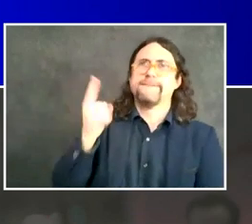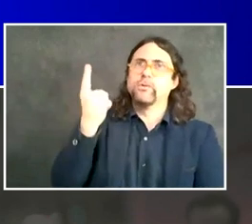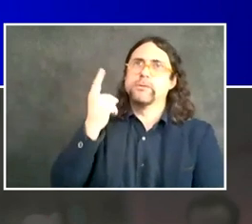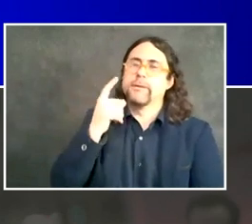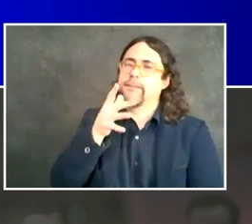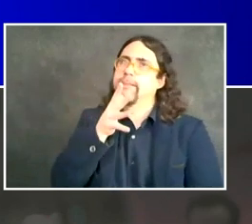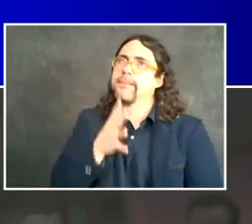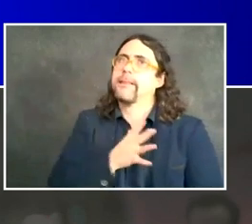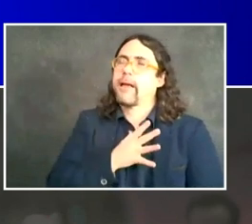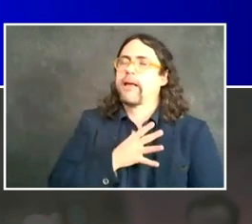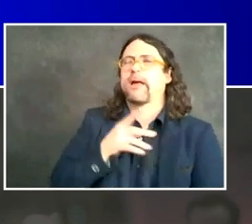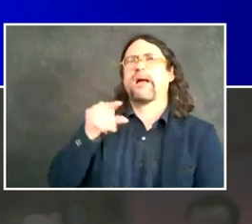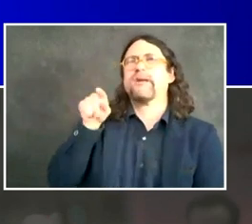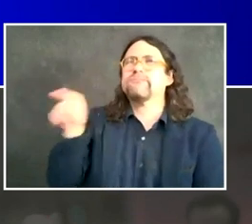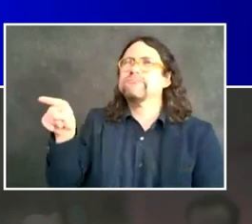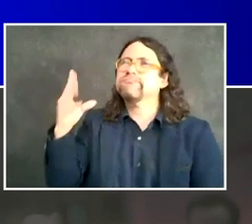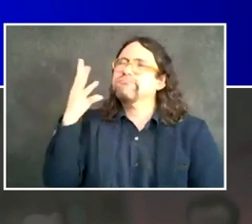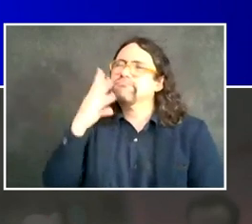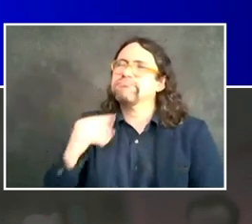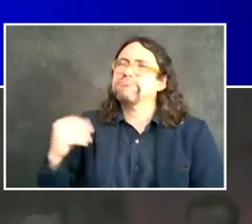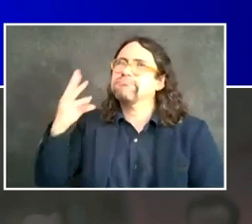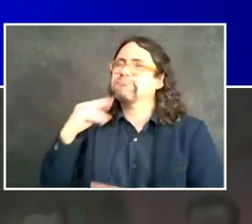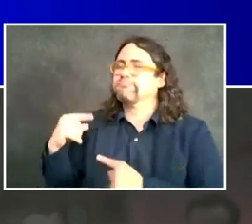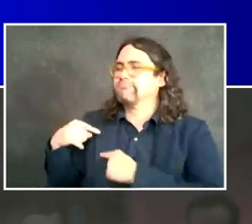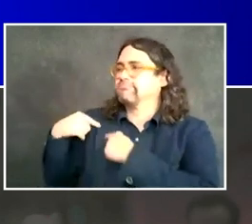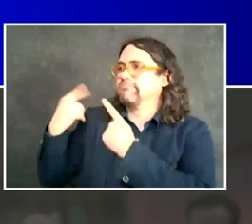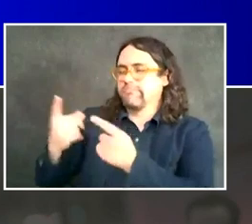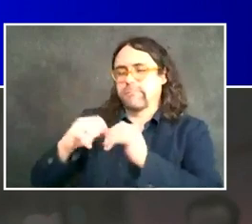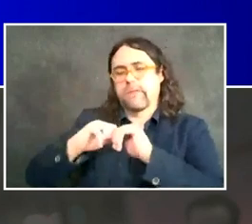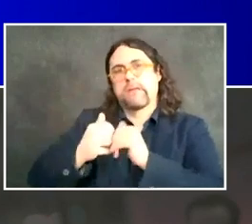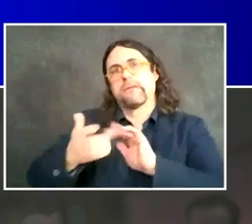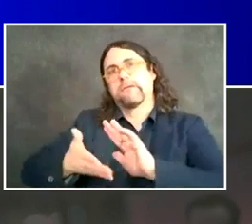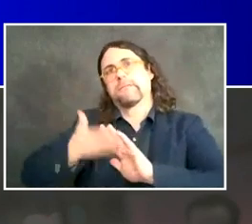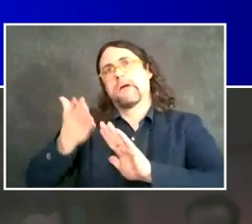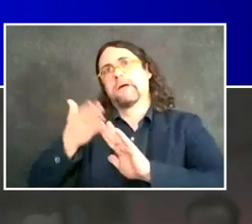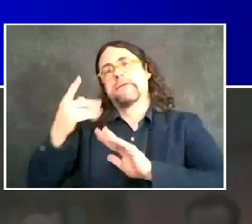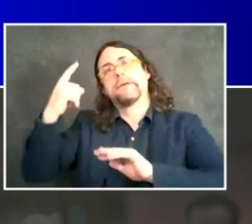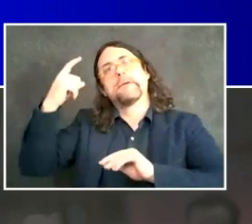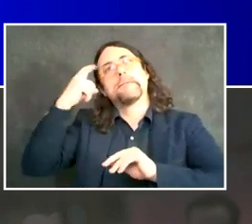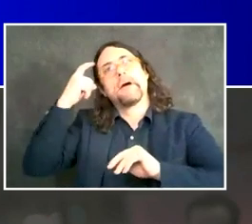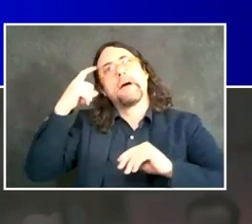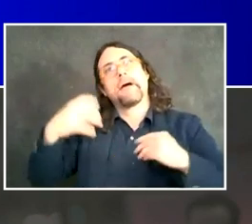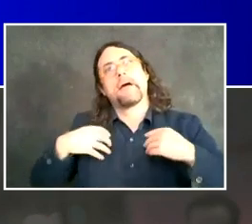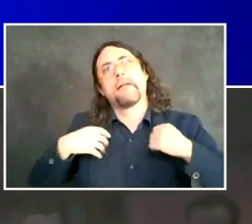TO HAVE THE RIGHT OPEN CONVERSATION ABOUT WHAT IS GOING ON INSIDE ALL OF US AND